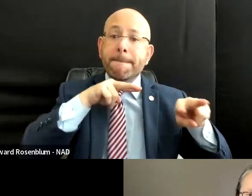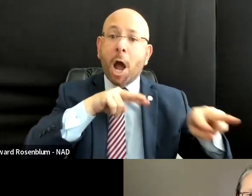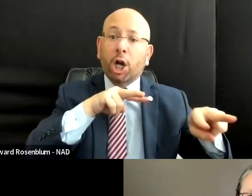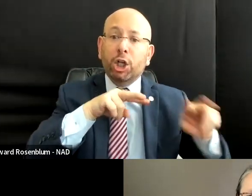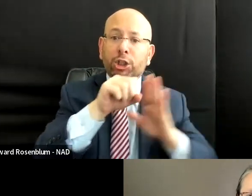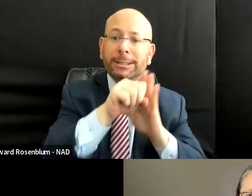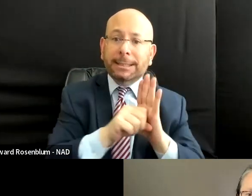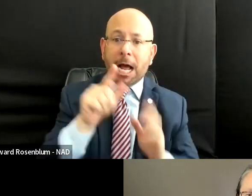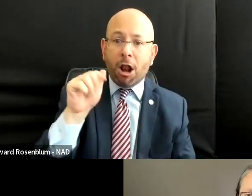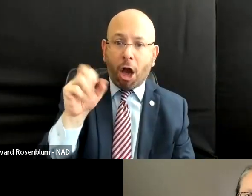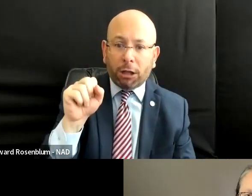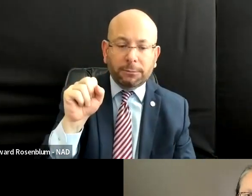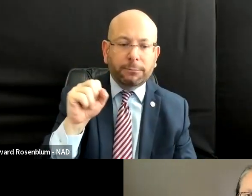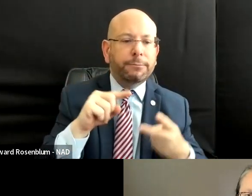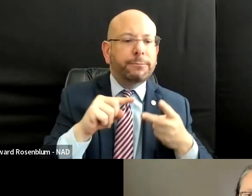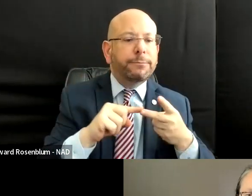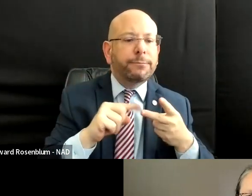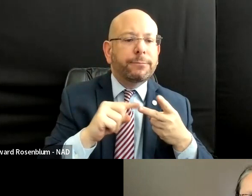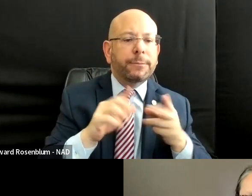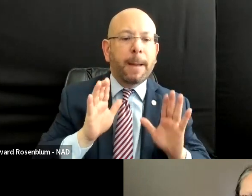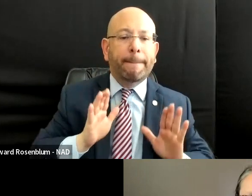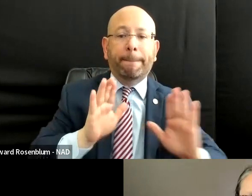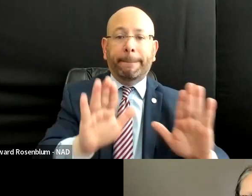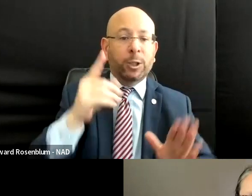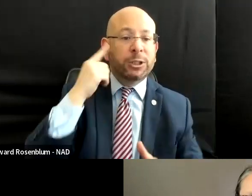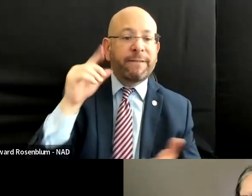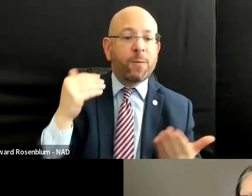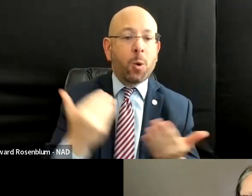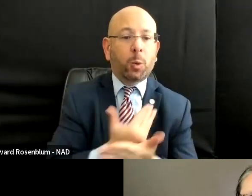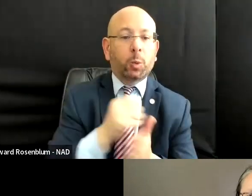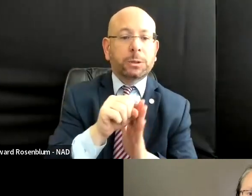that we provide means that we have a person who is